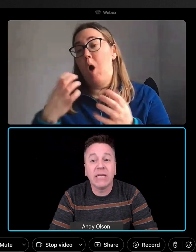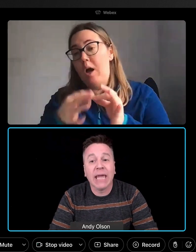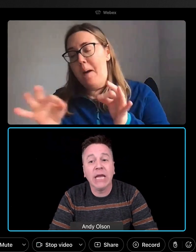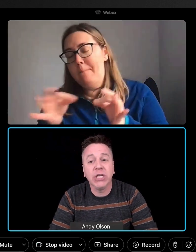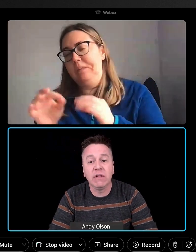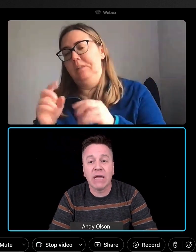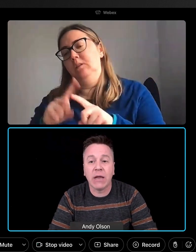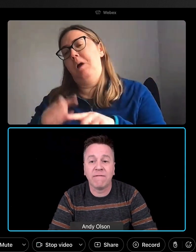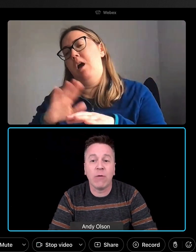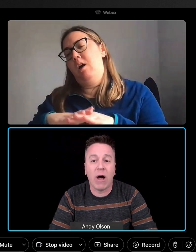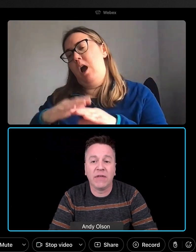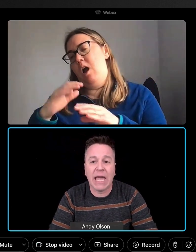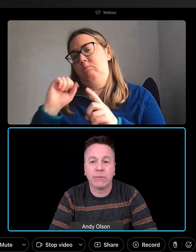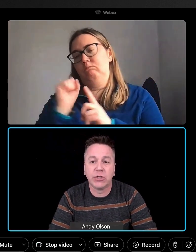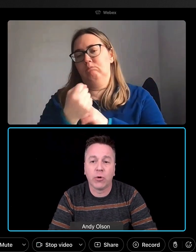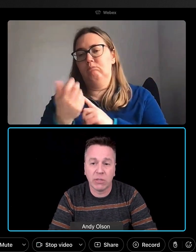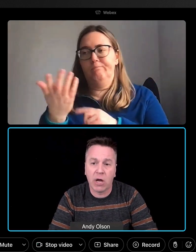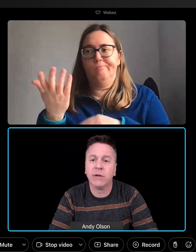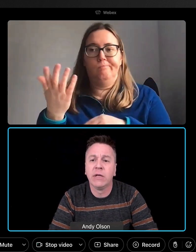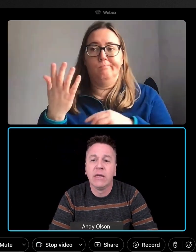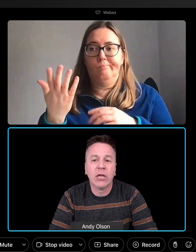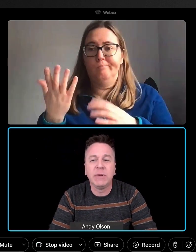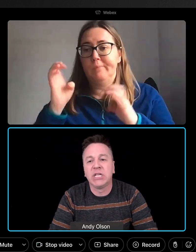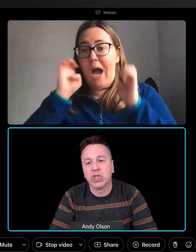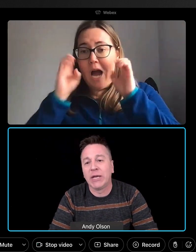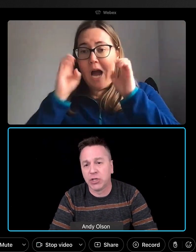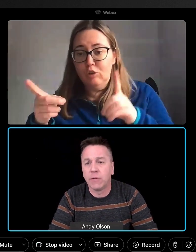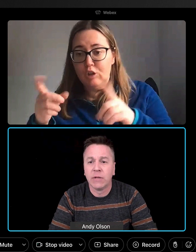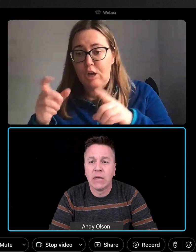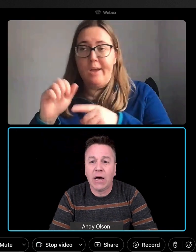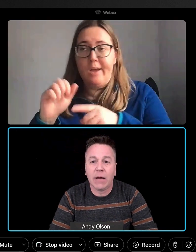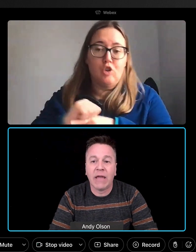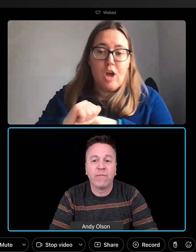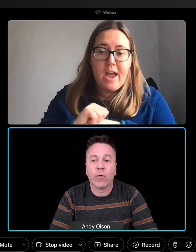but occasionally if I want the captions, I will turn them on, it'll be situational for